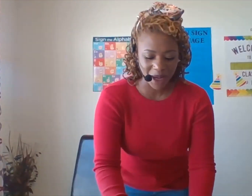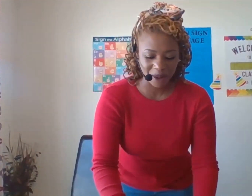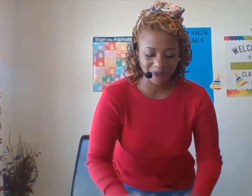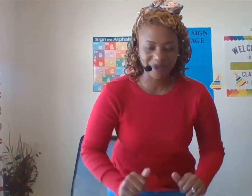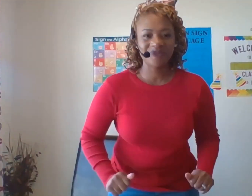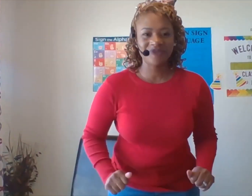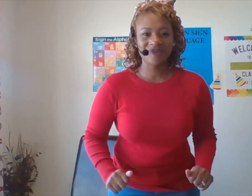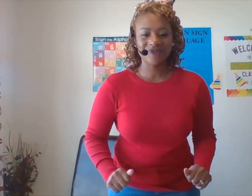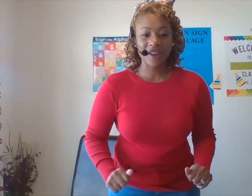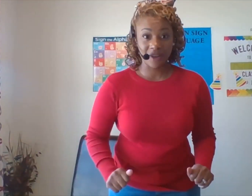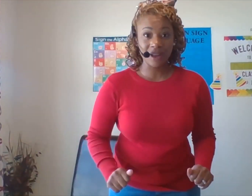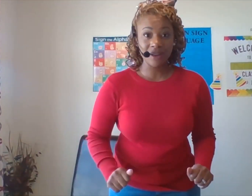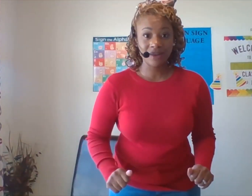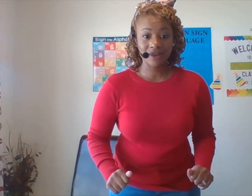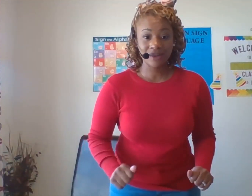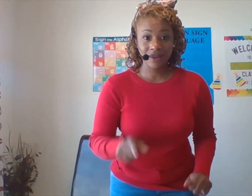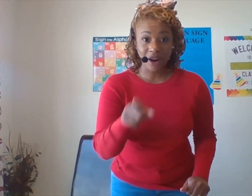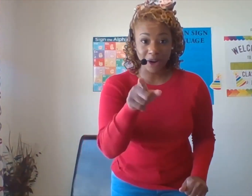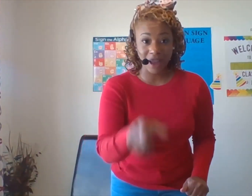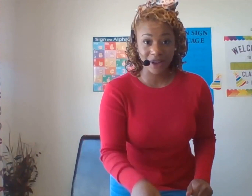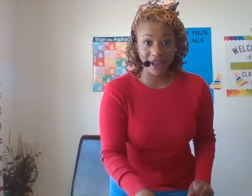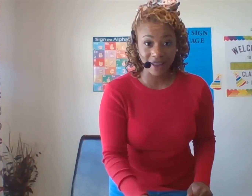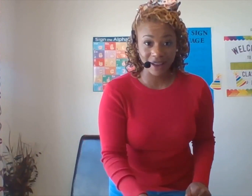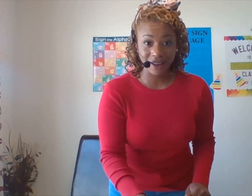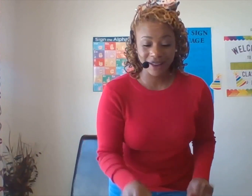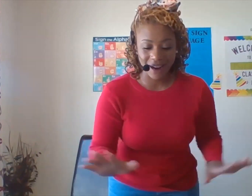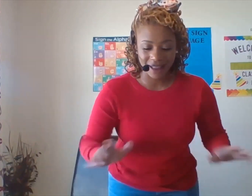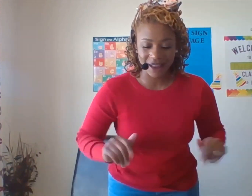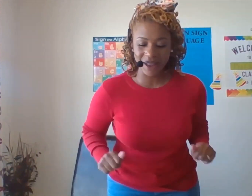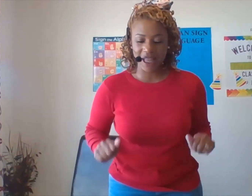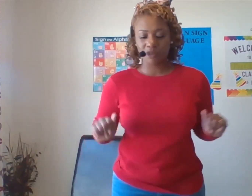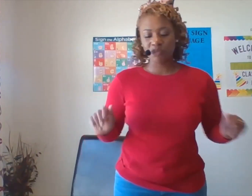ready are you ready are you guys ready out there alright let's do this yeah